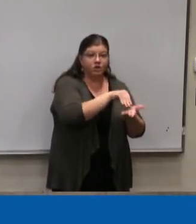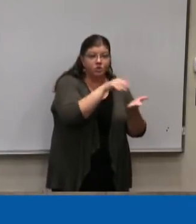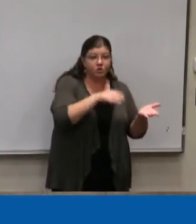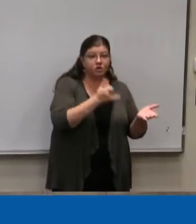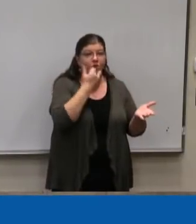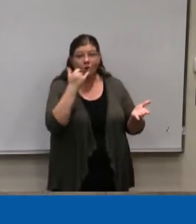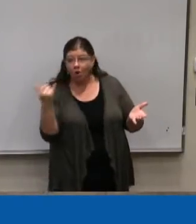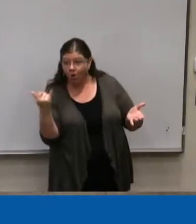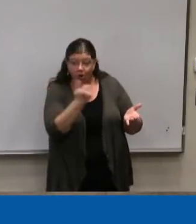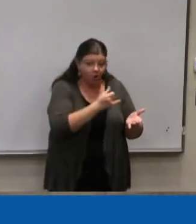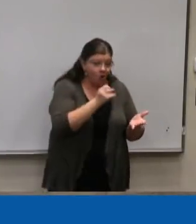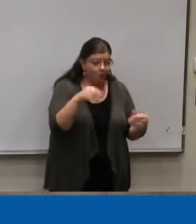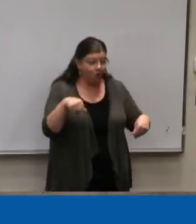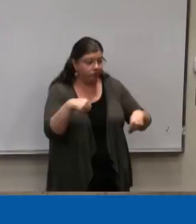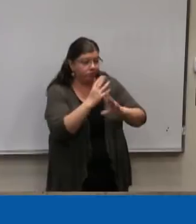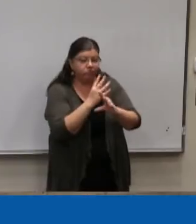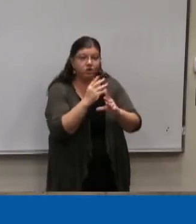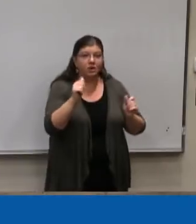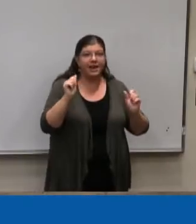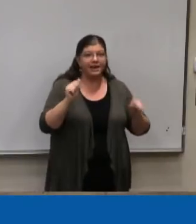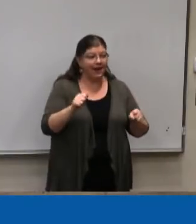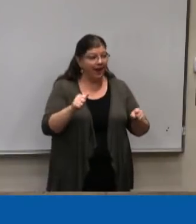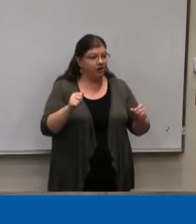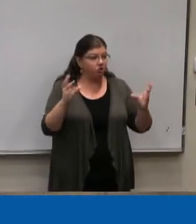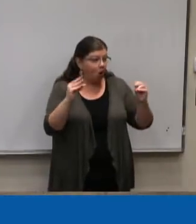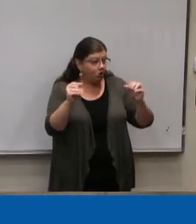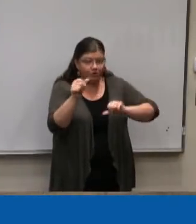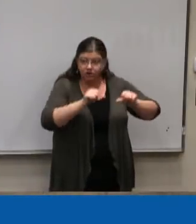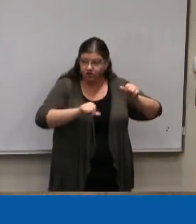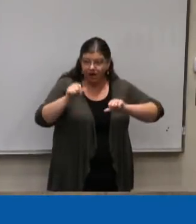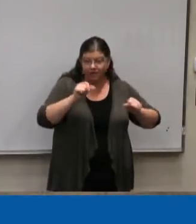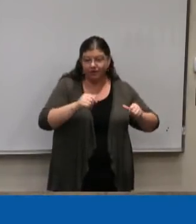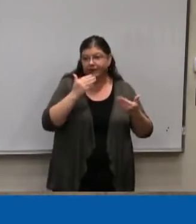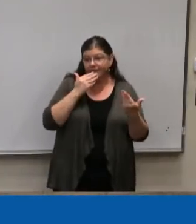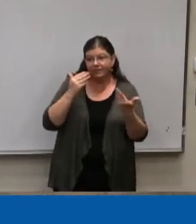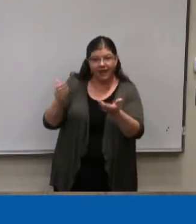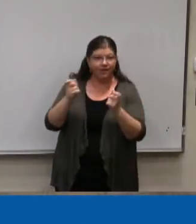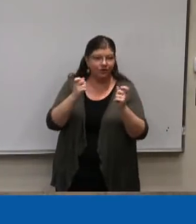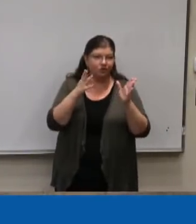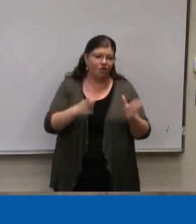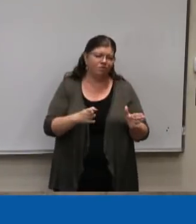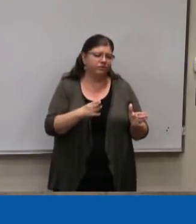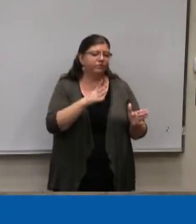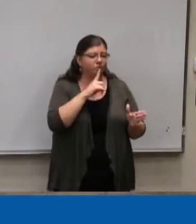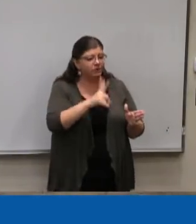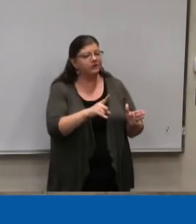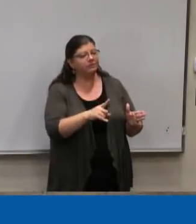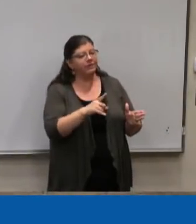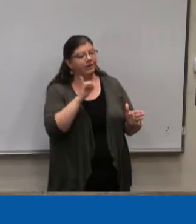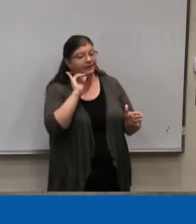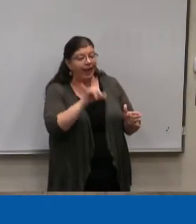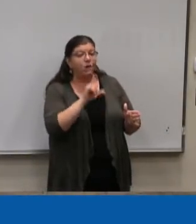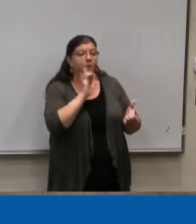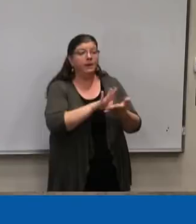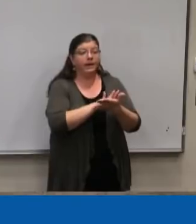so that the donors can actually talk to the students and the students can personally thank their donors, that's a, that's going to be a really nice event